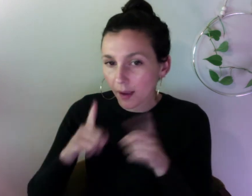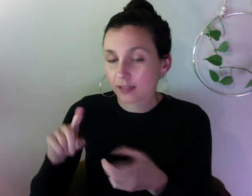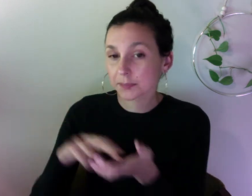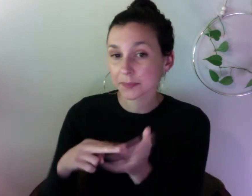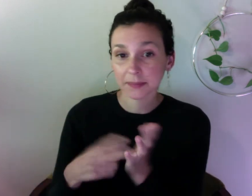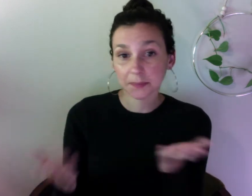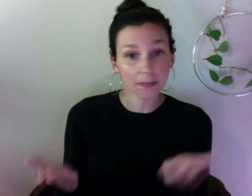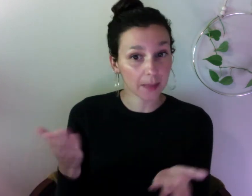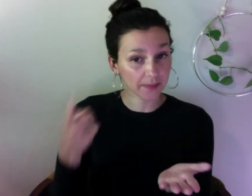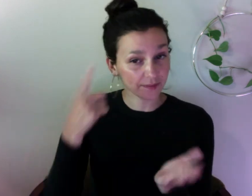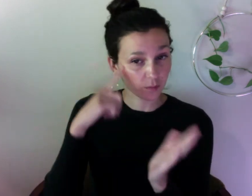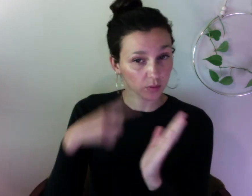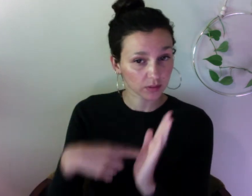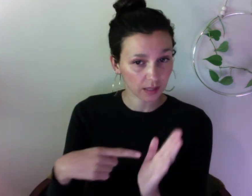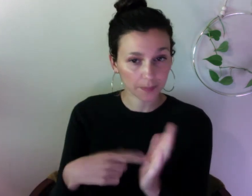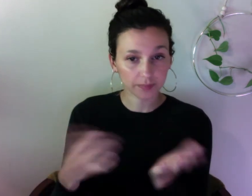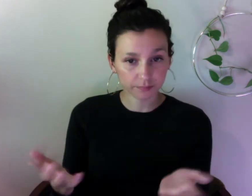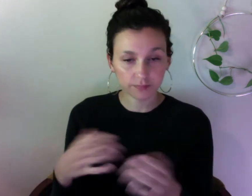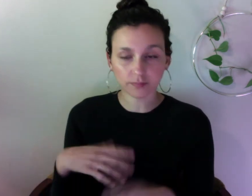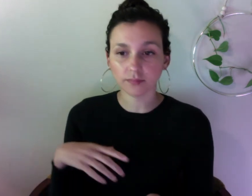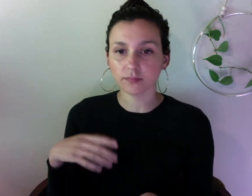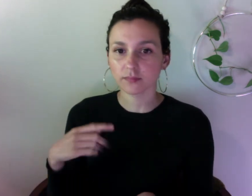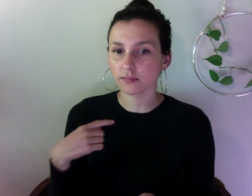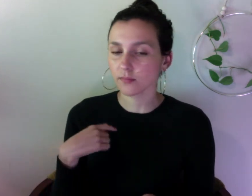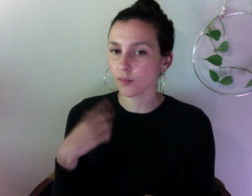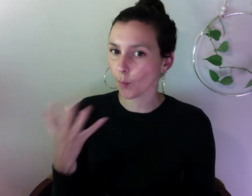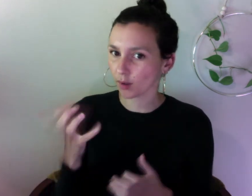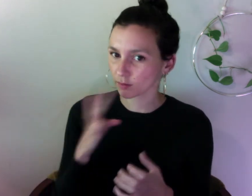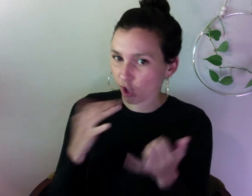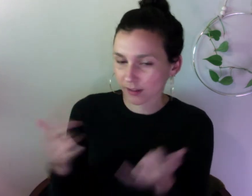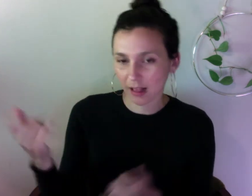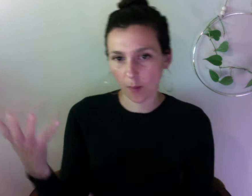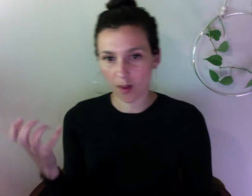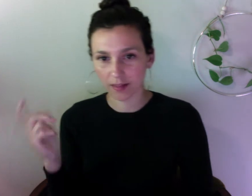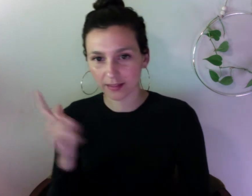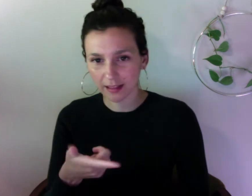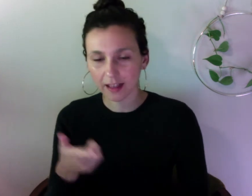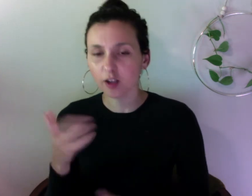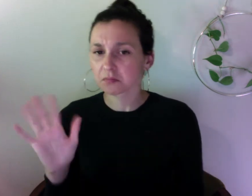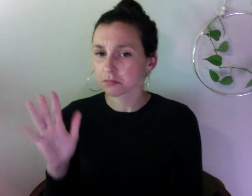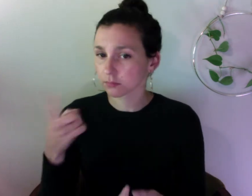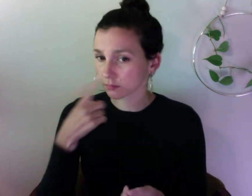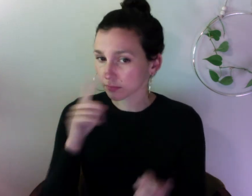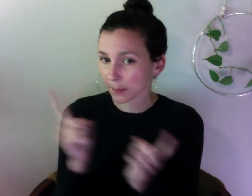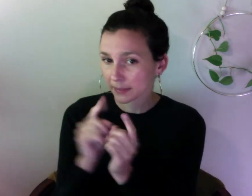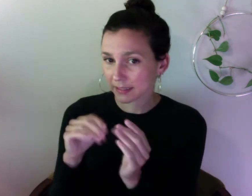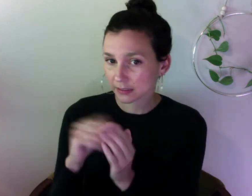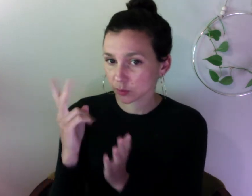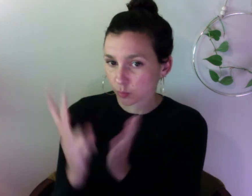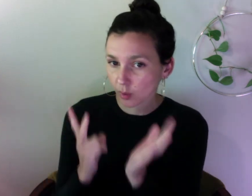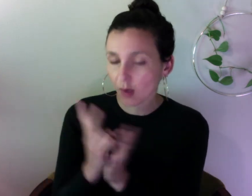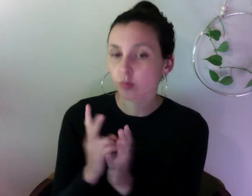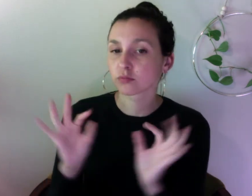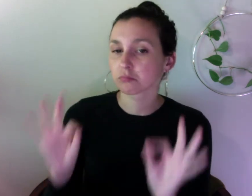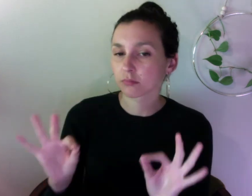Back to our example, I may want to discuss now and my partner prefers to discuss later. We could compromise to meet in two hours.